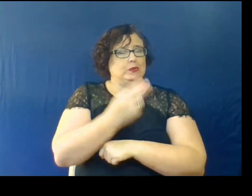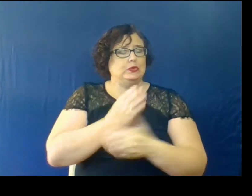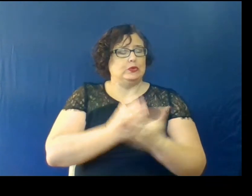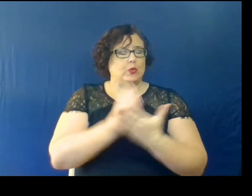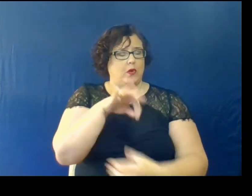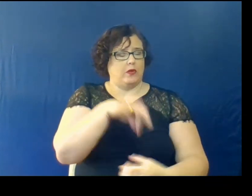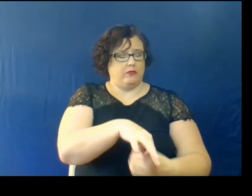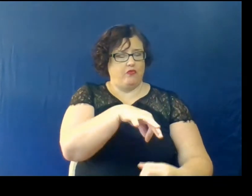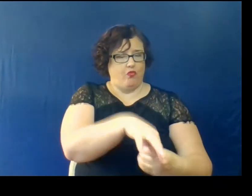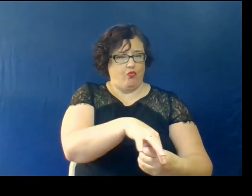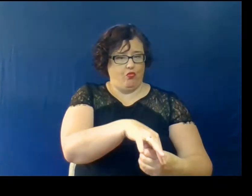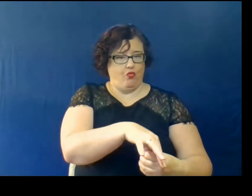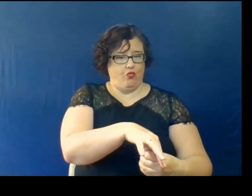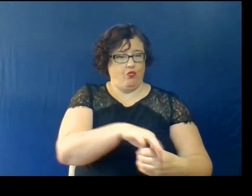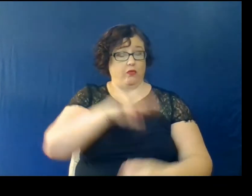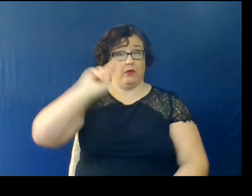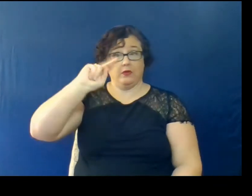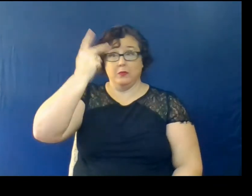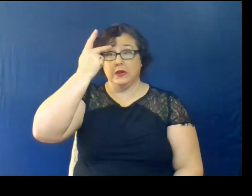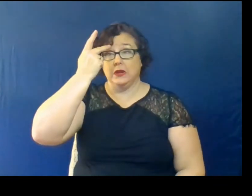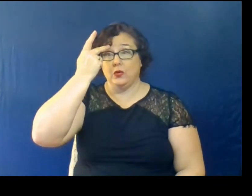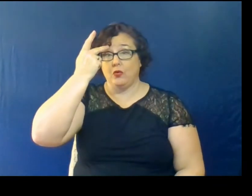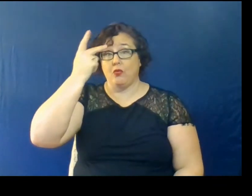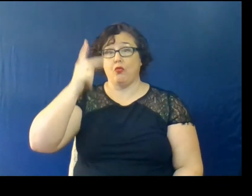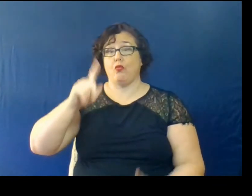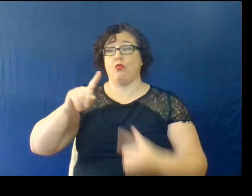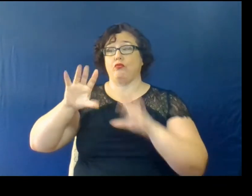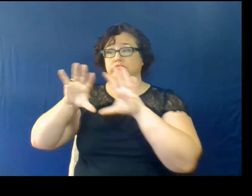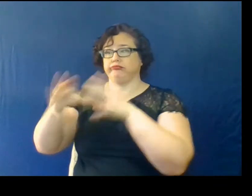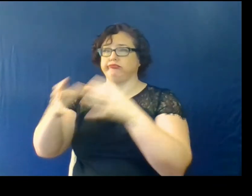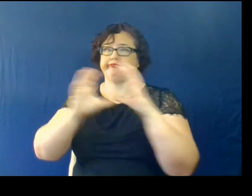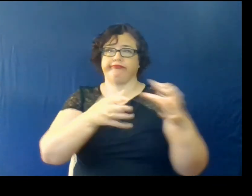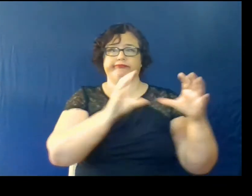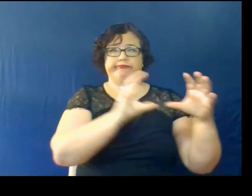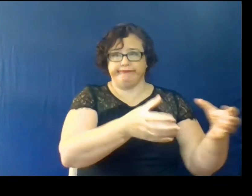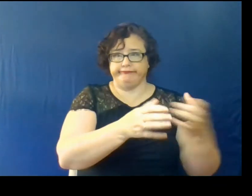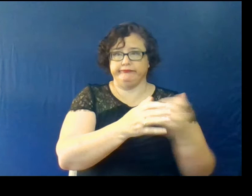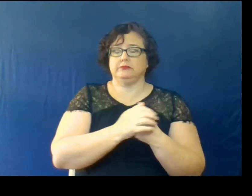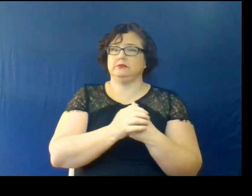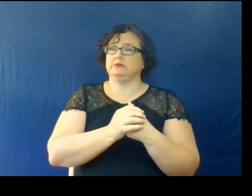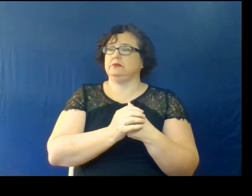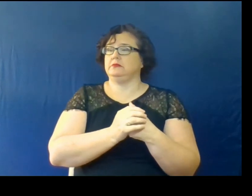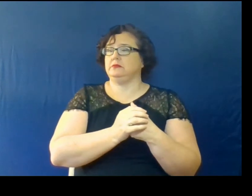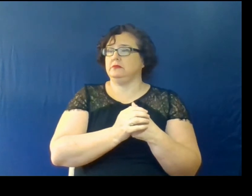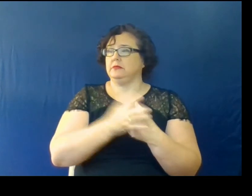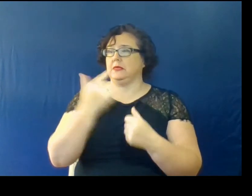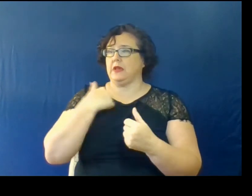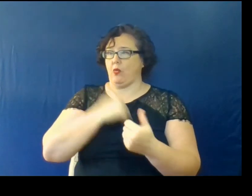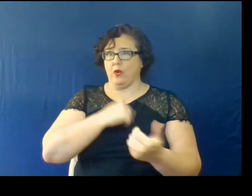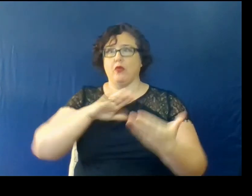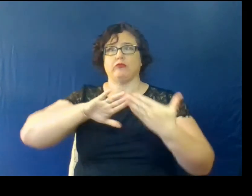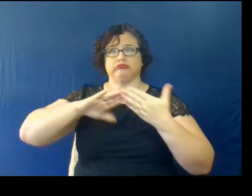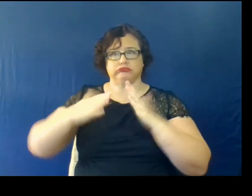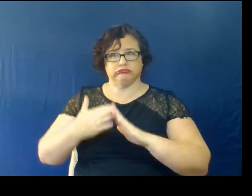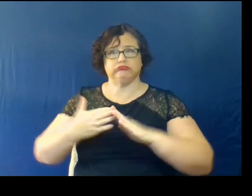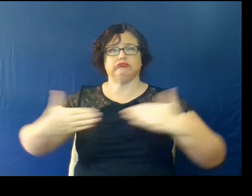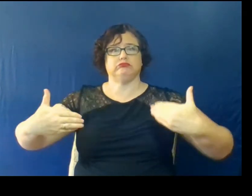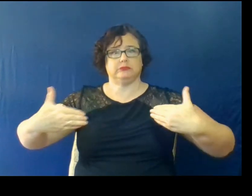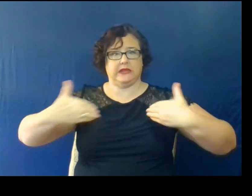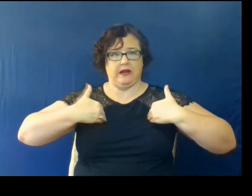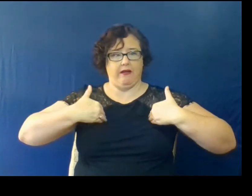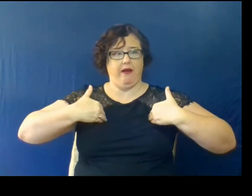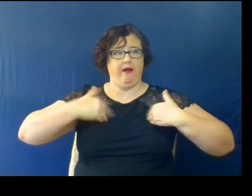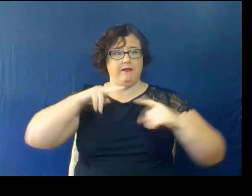That the political forces understand that we are a community that has a voice collective voice